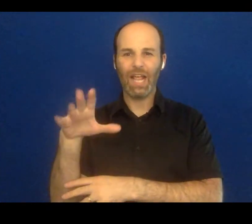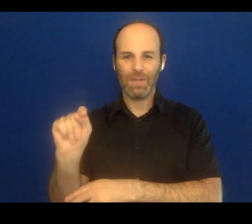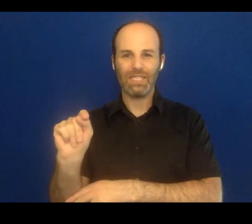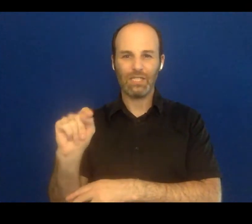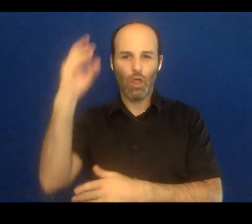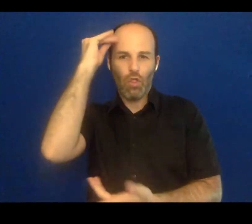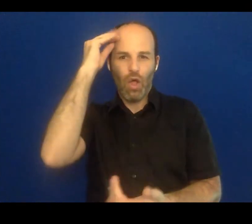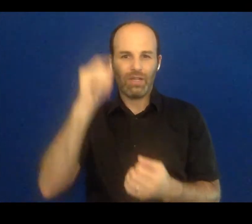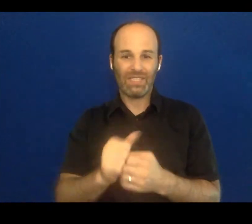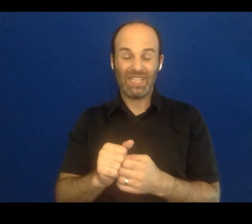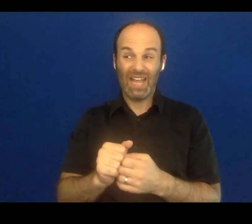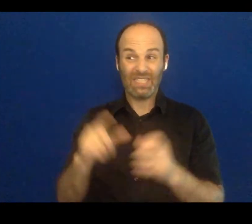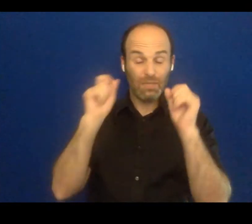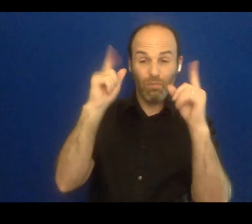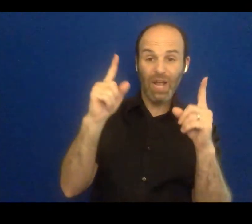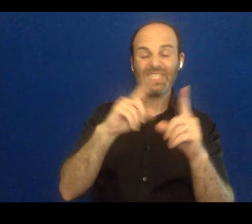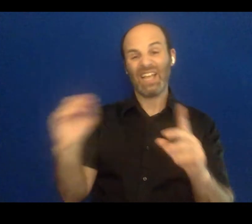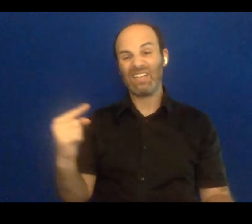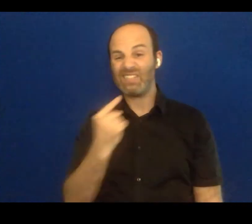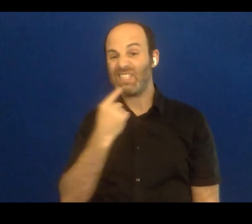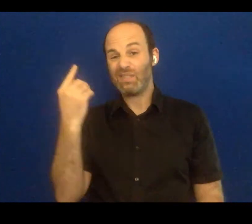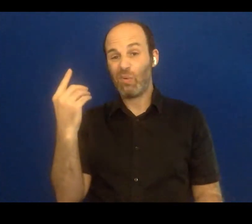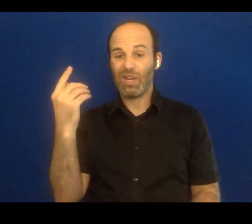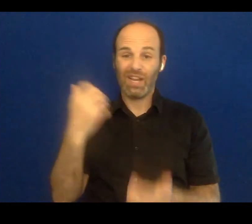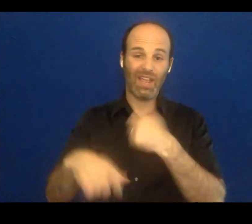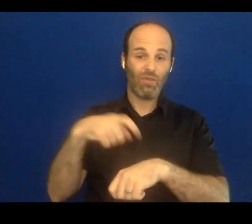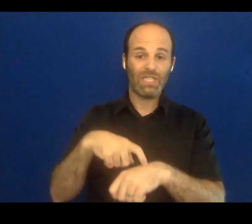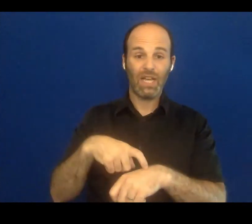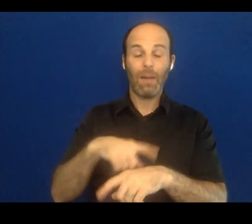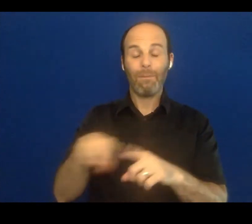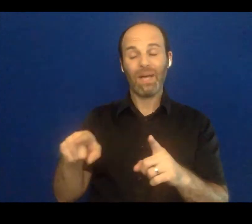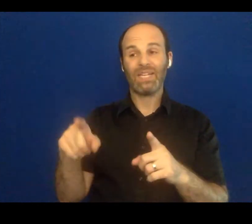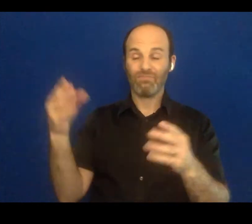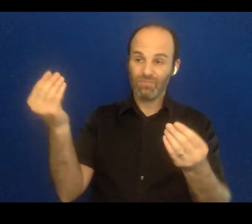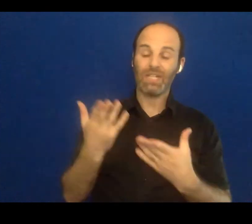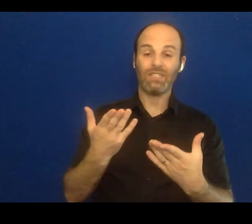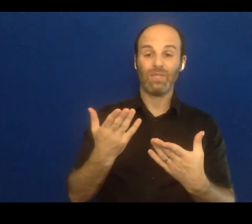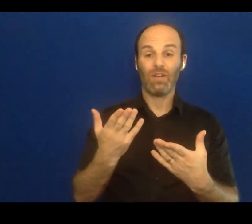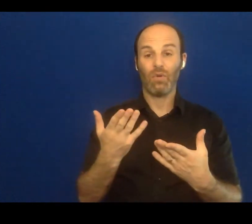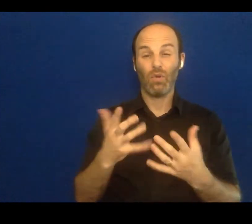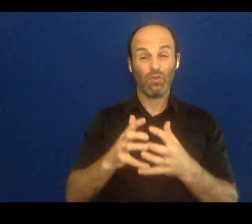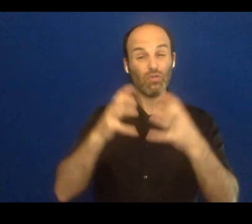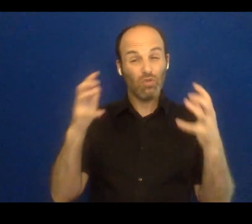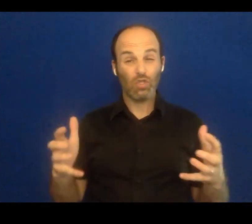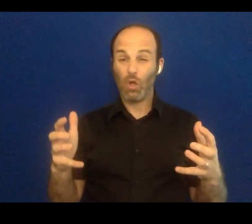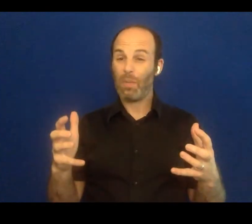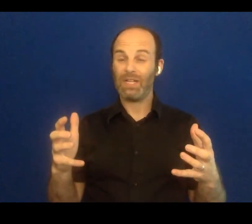DISAPPOINTING EVERY TIME AND LETS ME KNOW THERE SO MUCH THAT IS NOT EVEN THOUGHT ABOUT OR